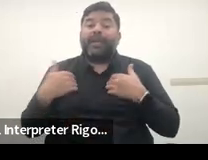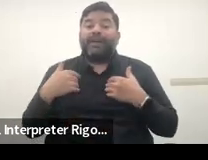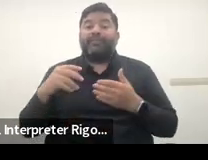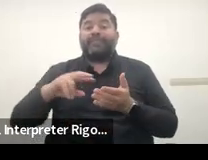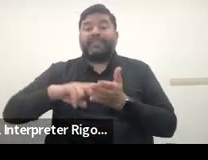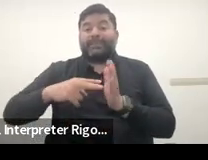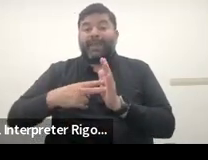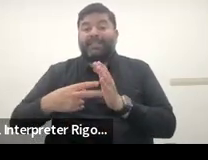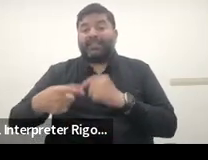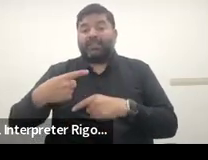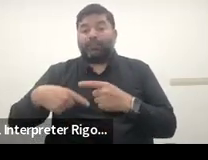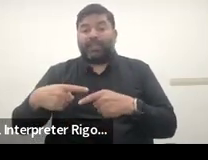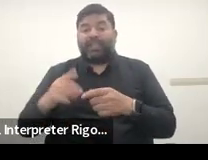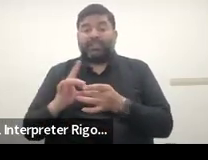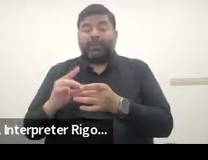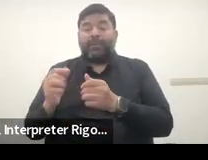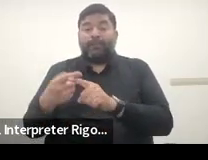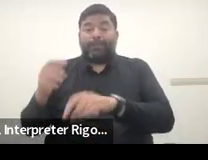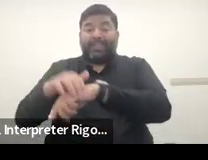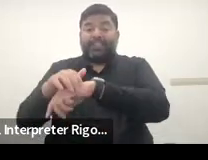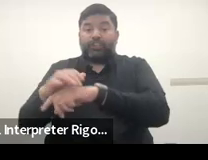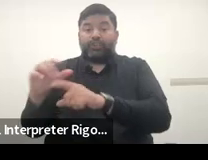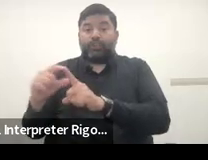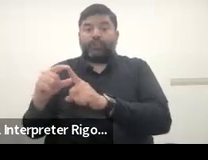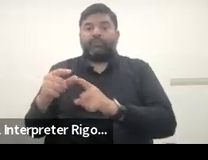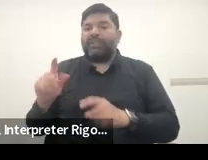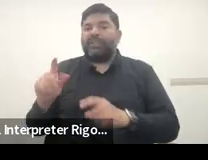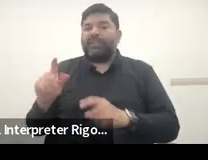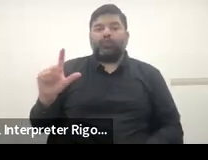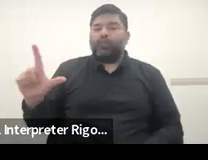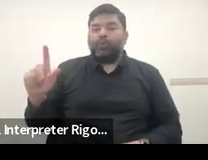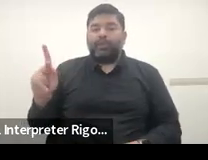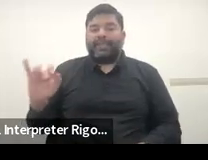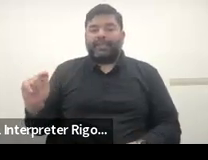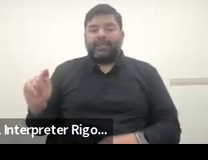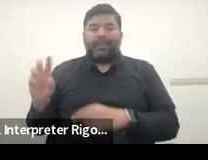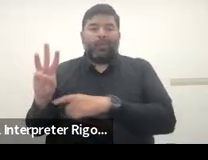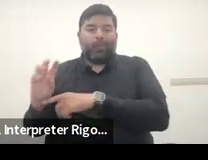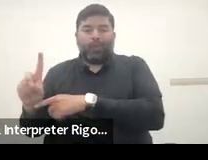English words that come from classic toolkits like WordNet and we have semantic labels as